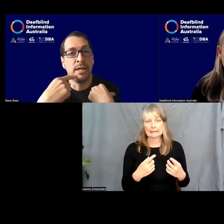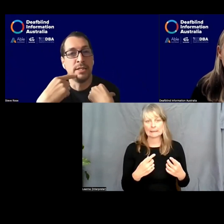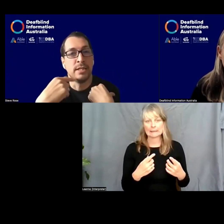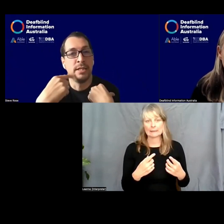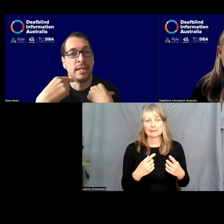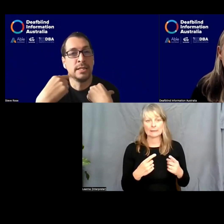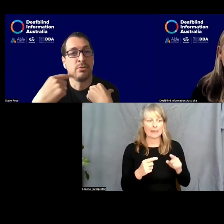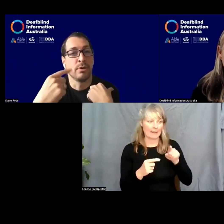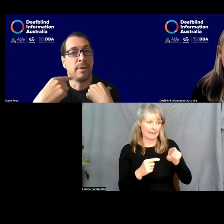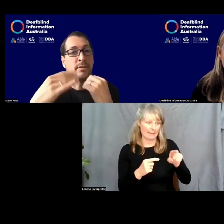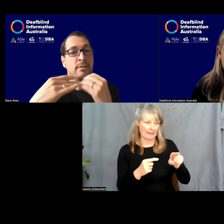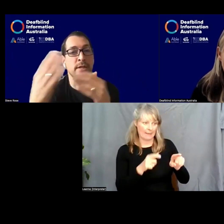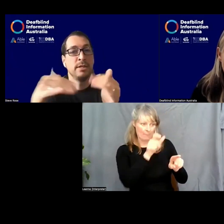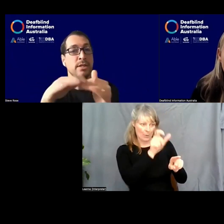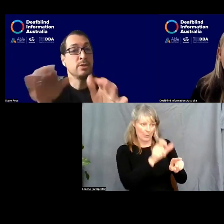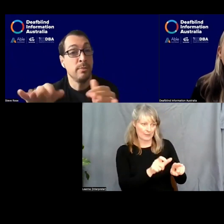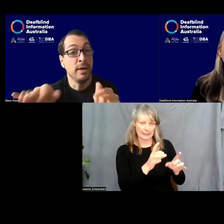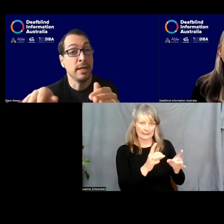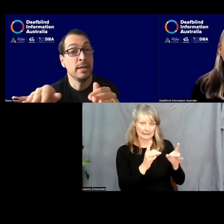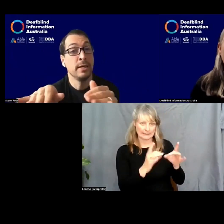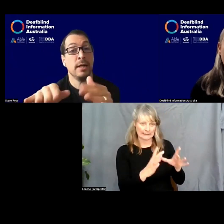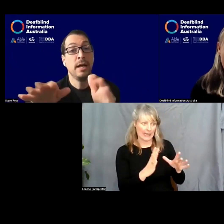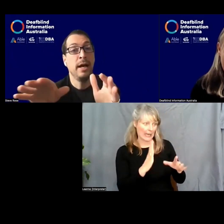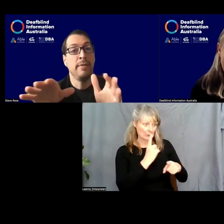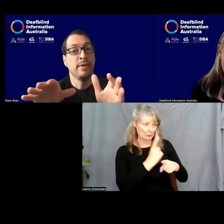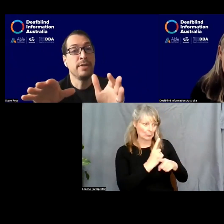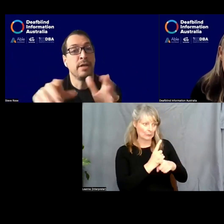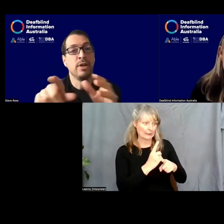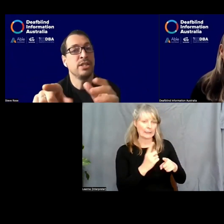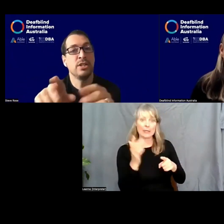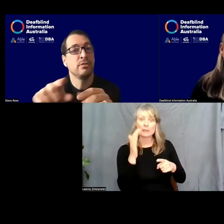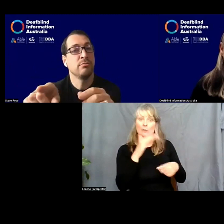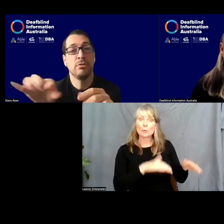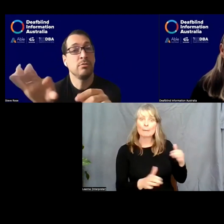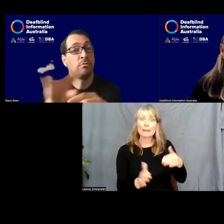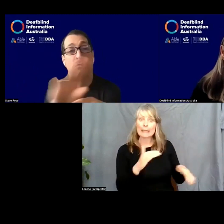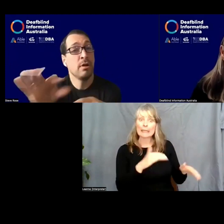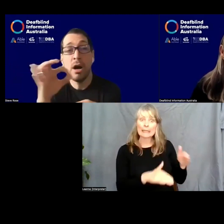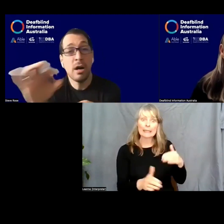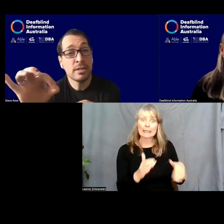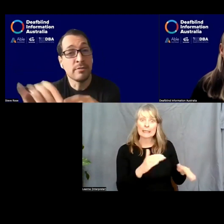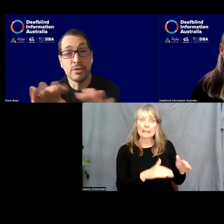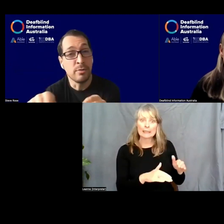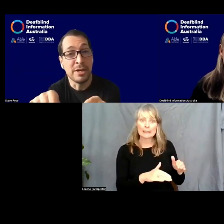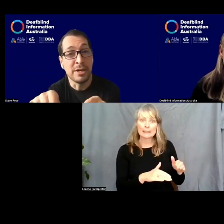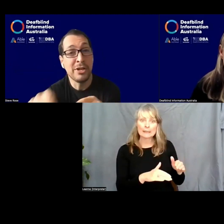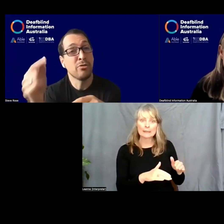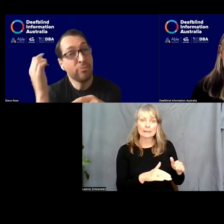person and they talk about say swimming, and then it's like well actually, you're not asking for swimming are you? You're remembering